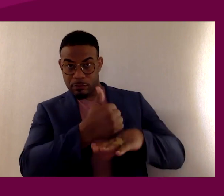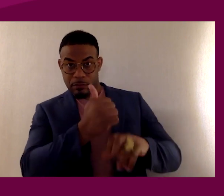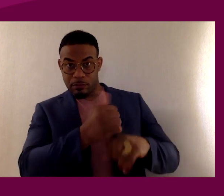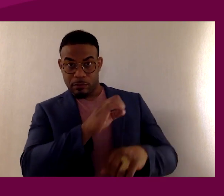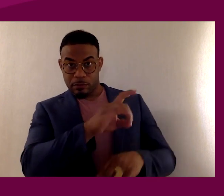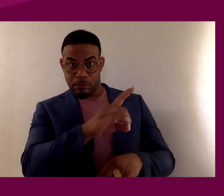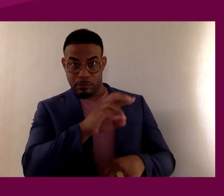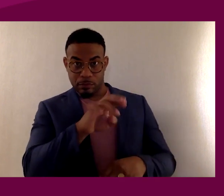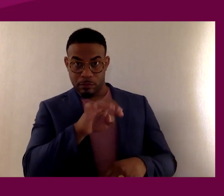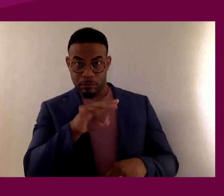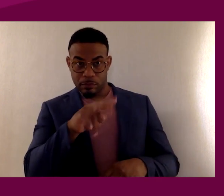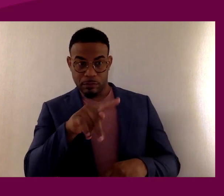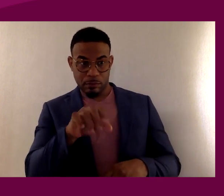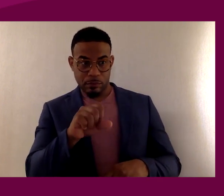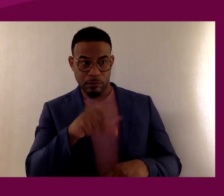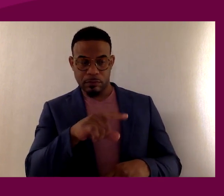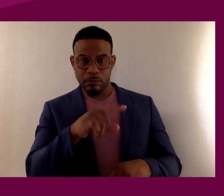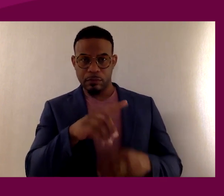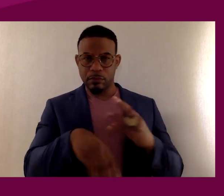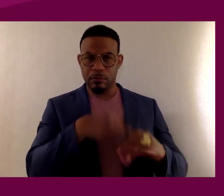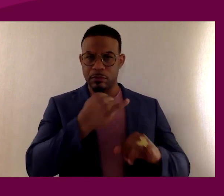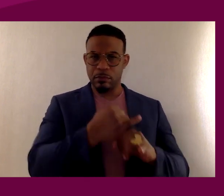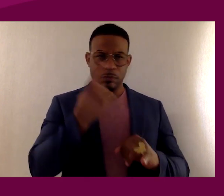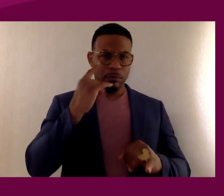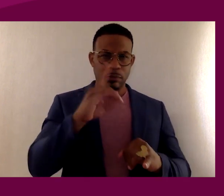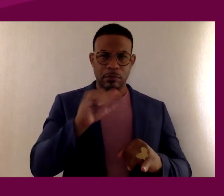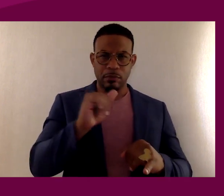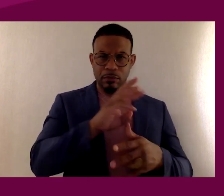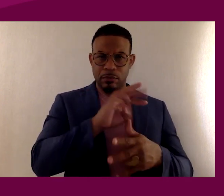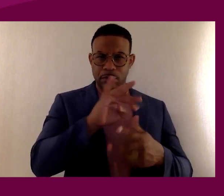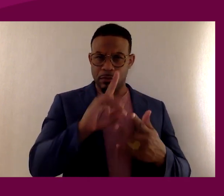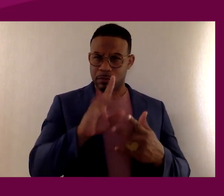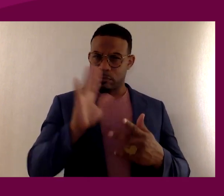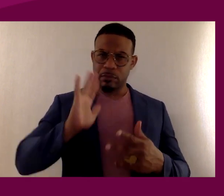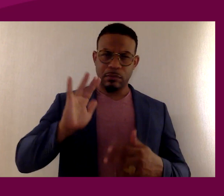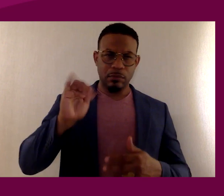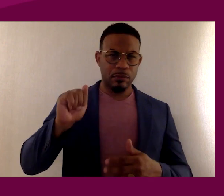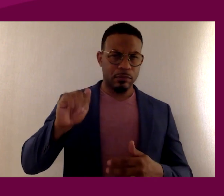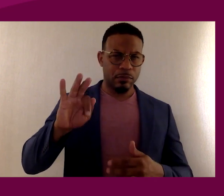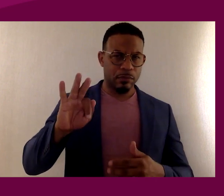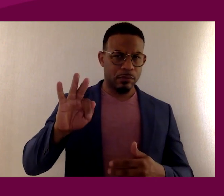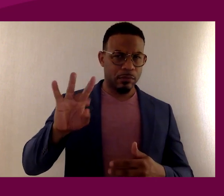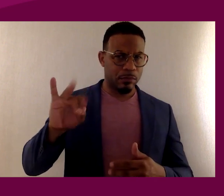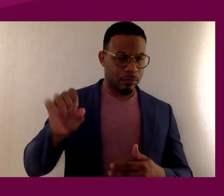as Judy did her thing, she set up with Ed Roberts, the World Institute on Disability in the 80s.